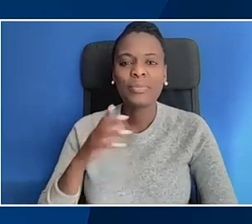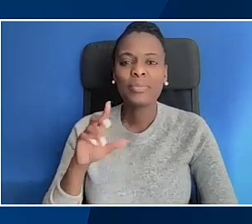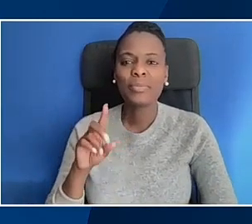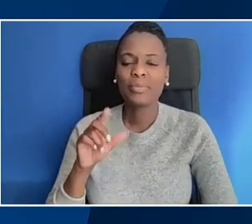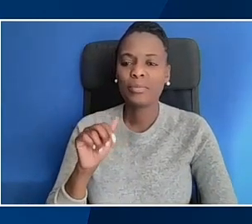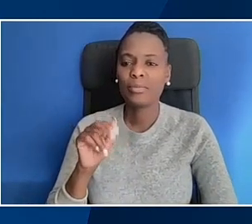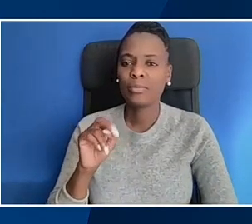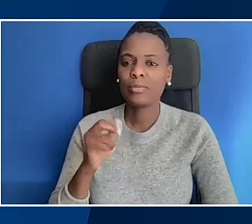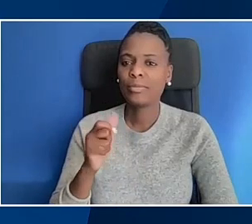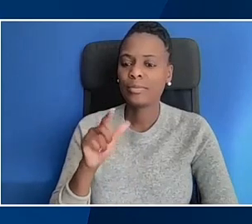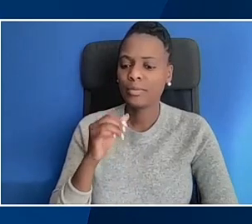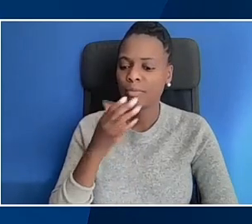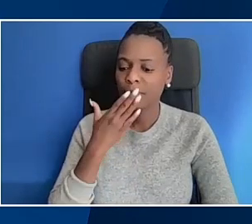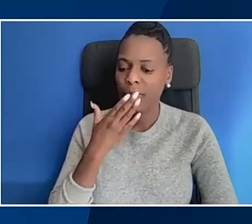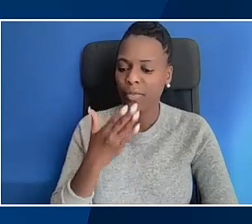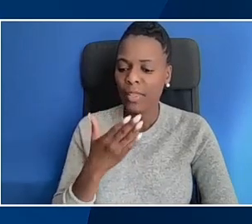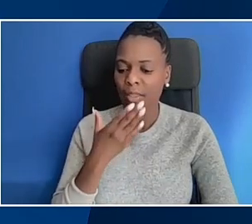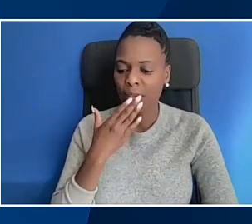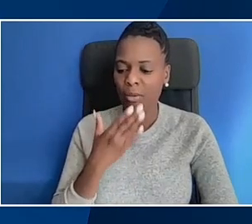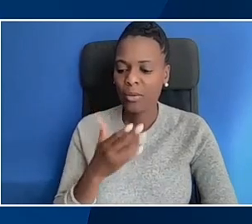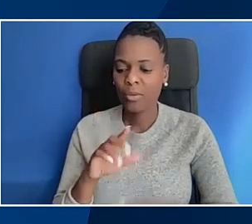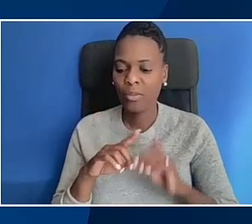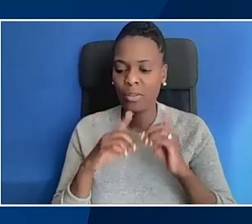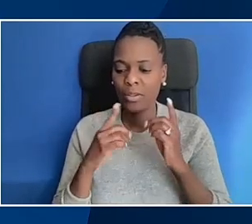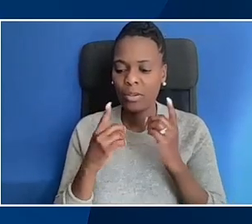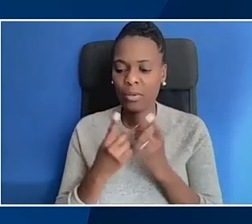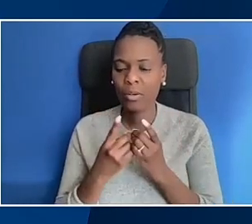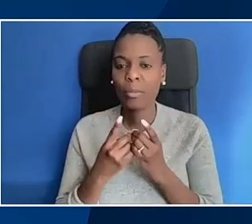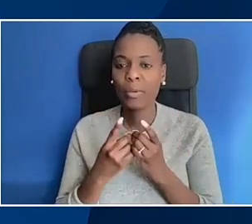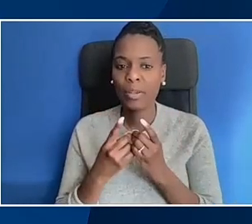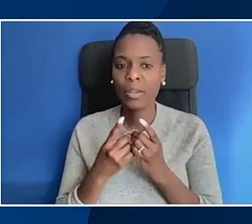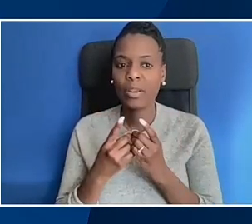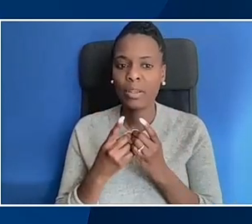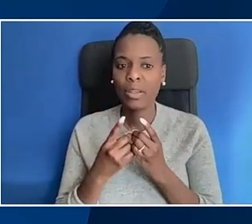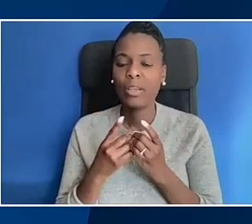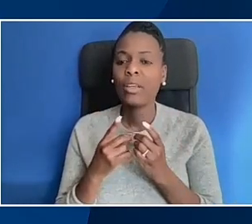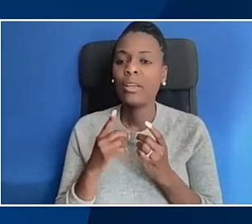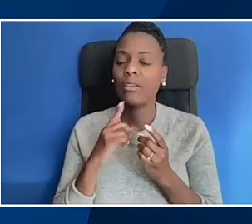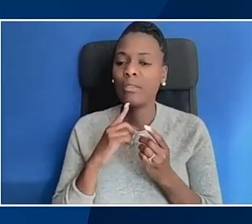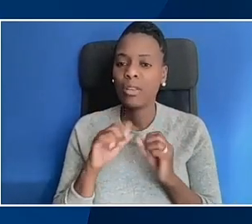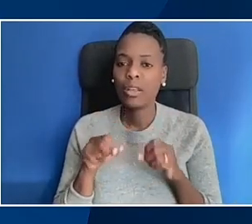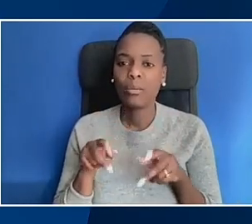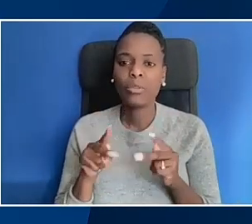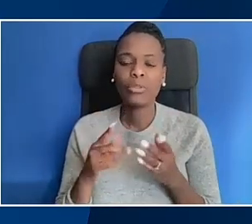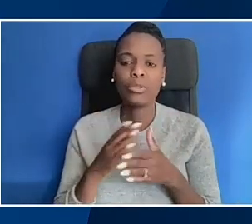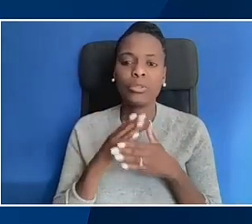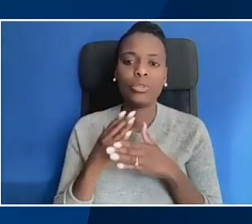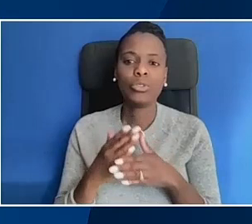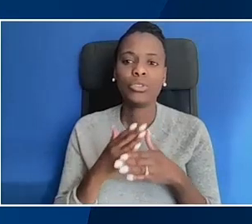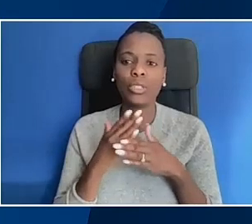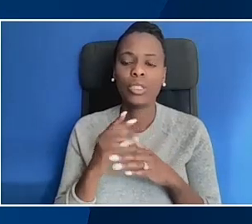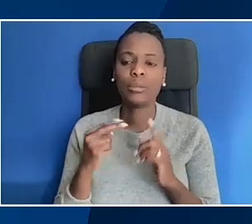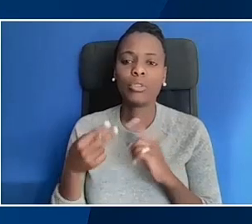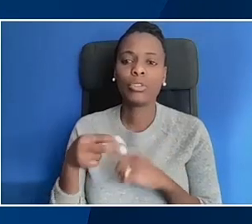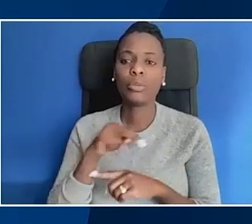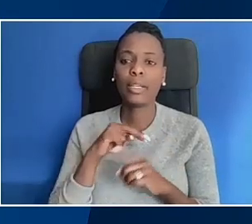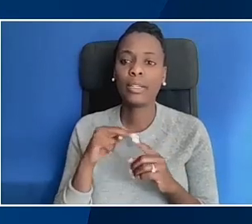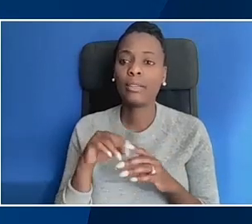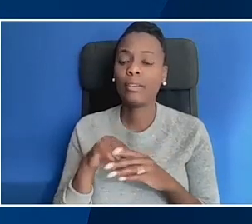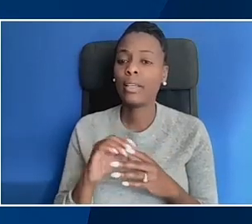thank the Department for the consideration and the opportunity to share our perspective. In our state, in the state of Texas, the